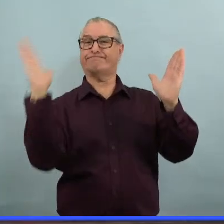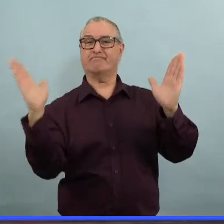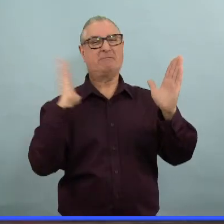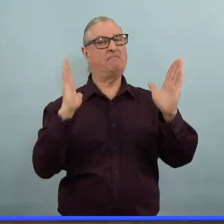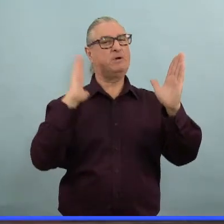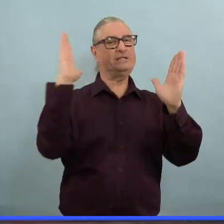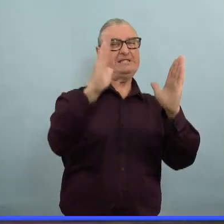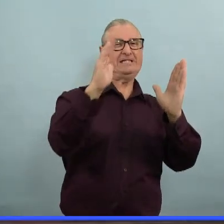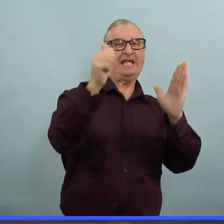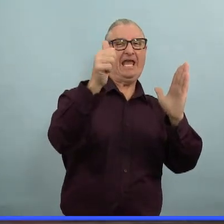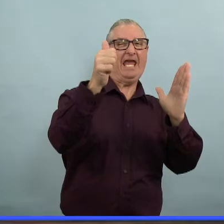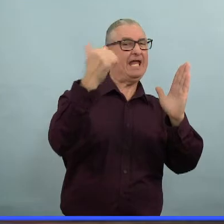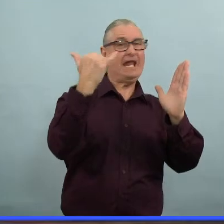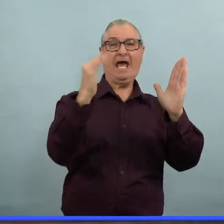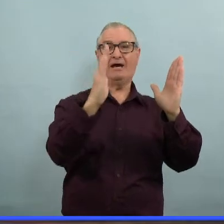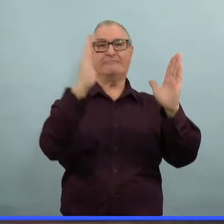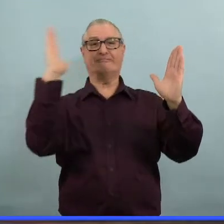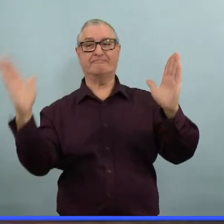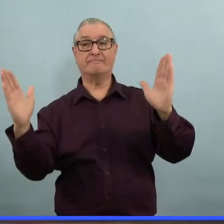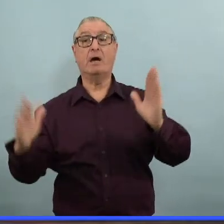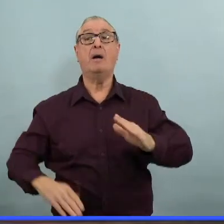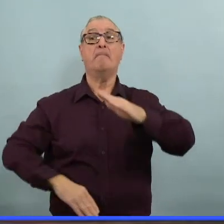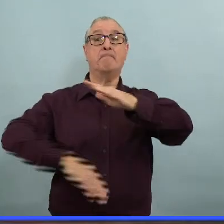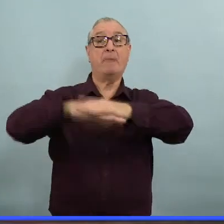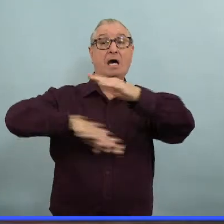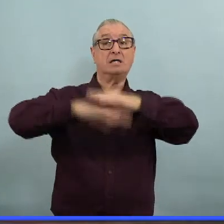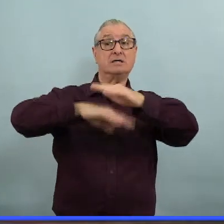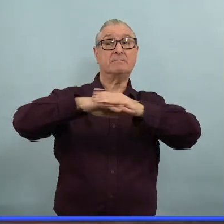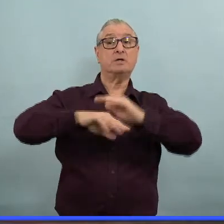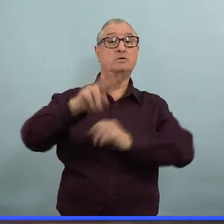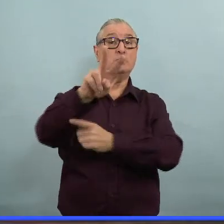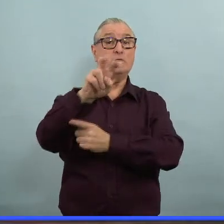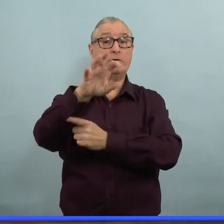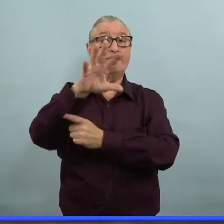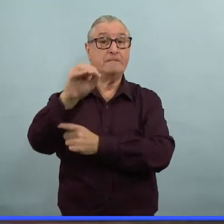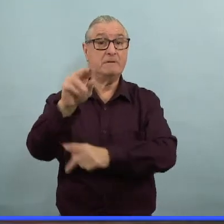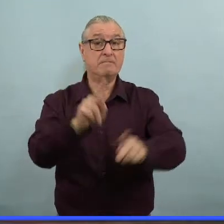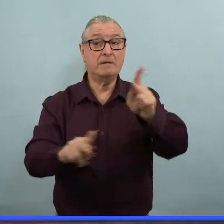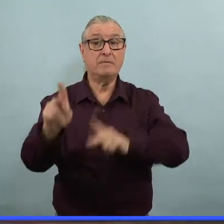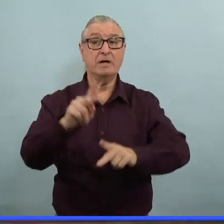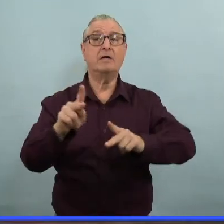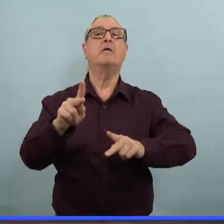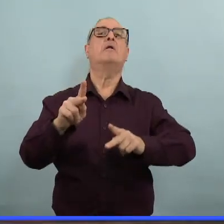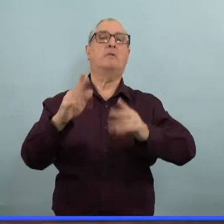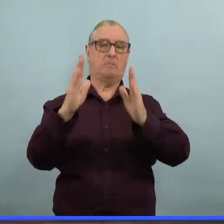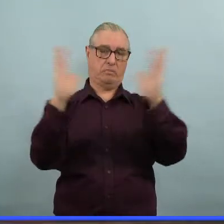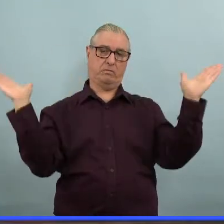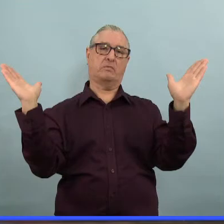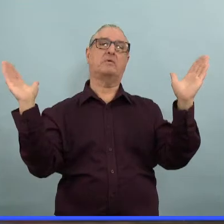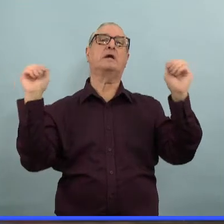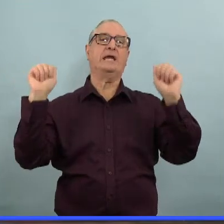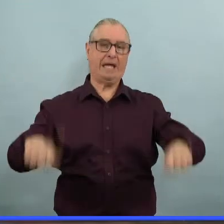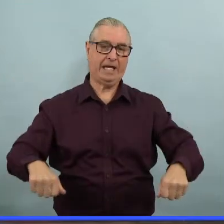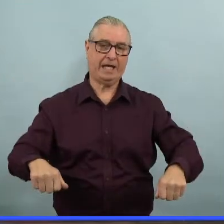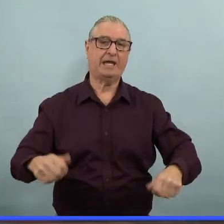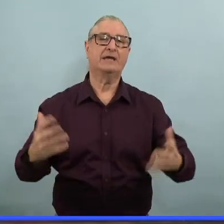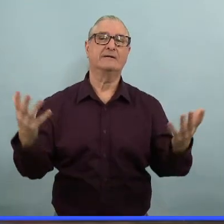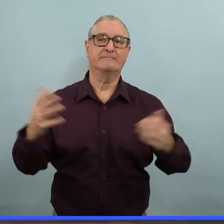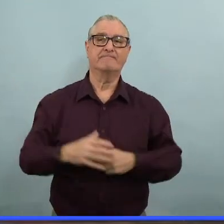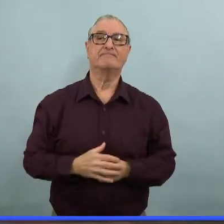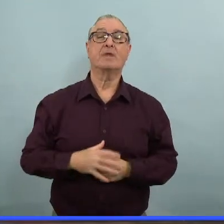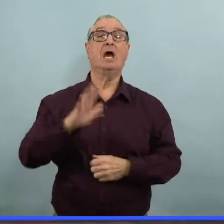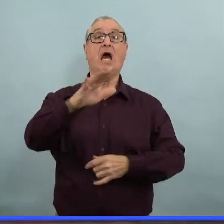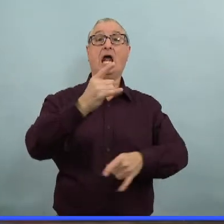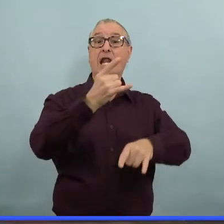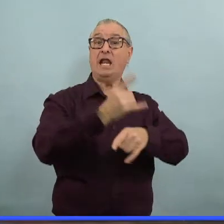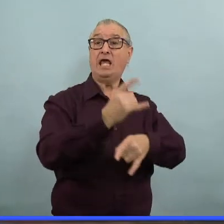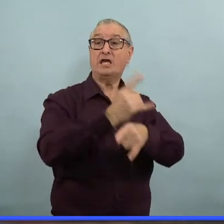we've had that liquor sales to stop at 10 we're going to extend that to 12 a.m and as far as